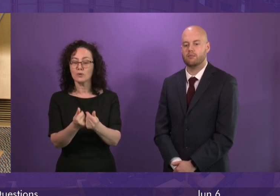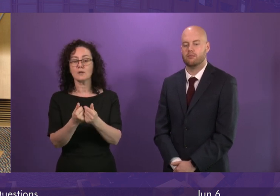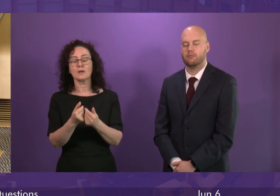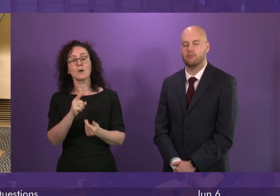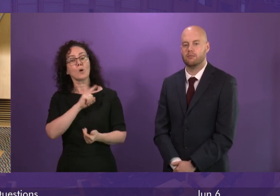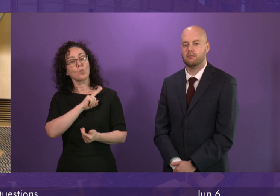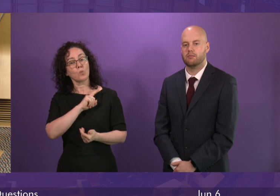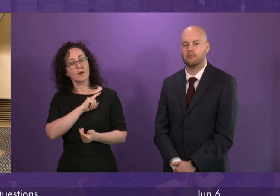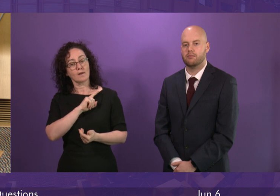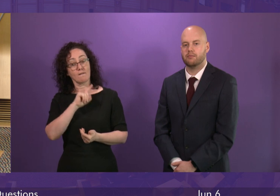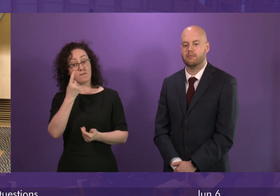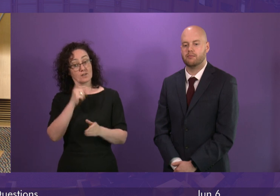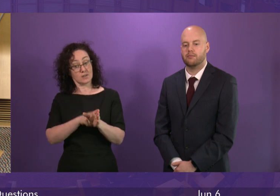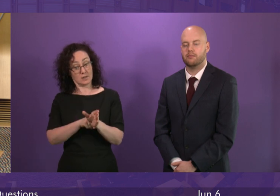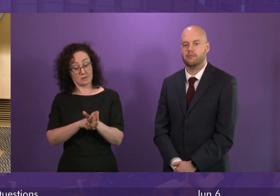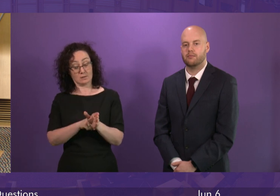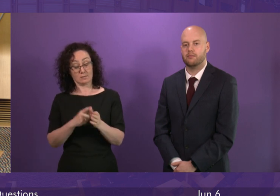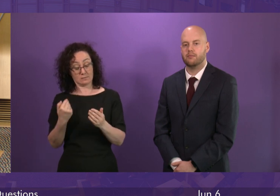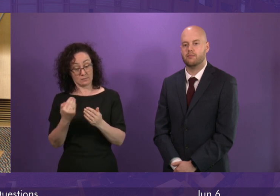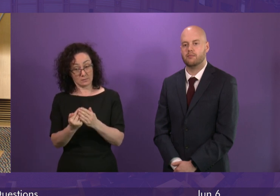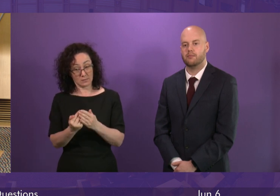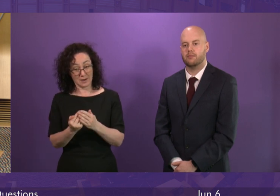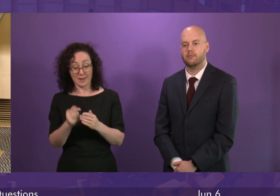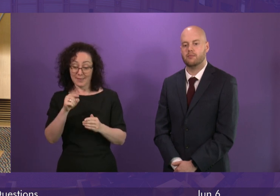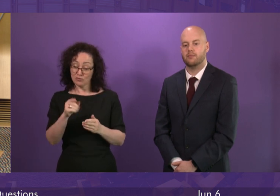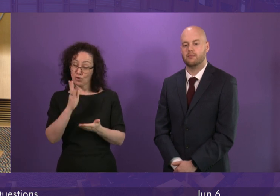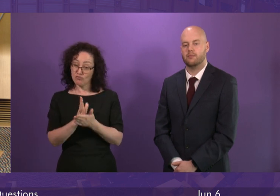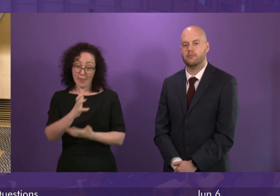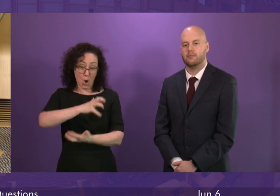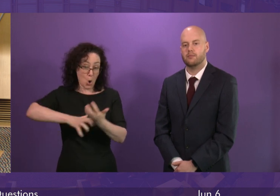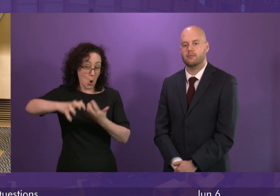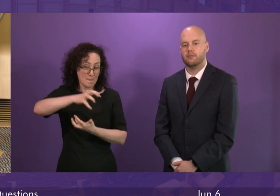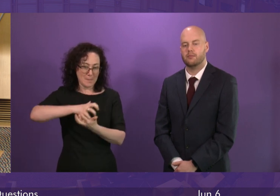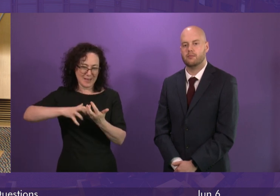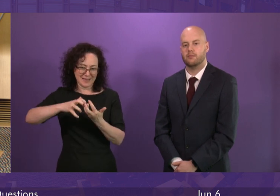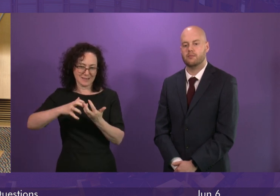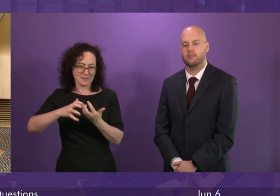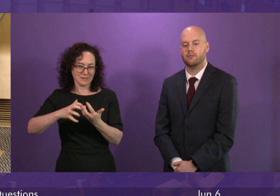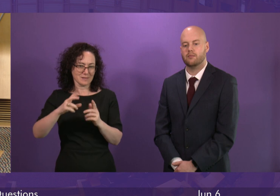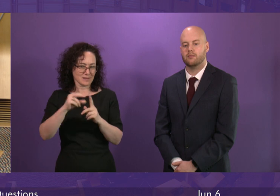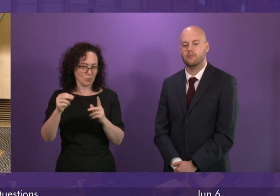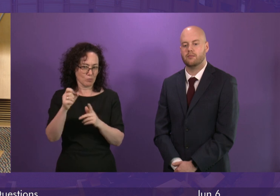year of the implementation of a complex information technology project—I remind Parliament that